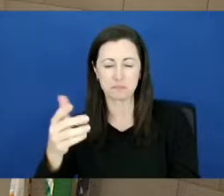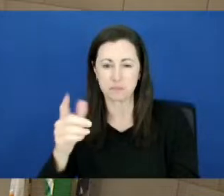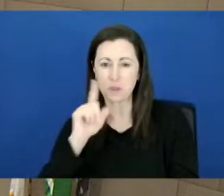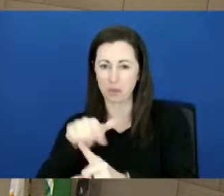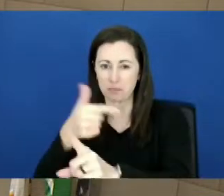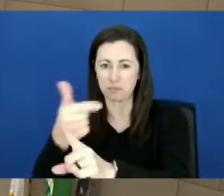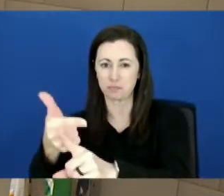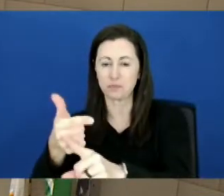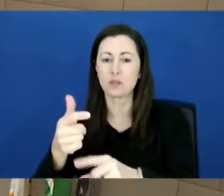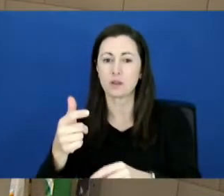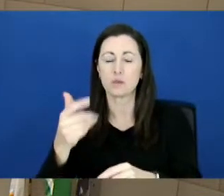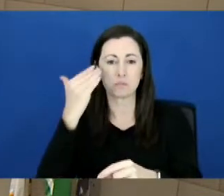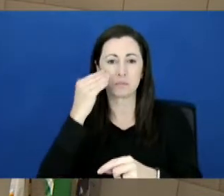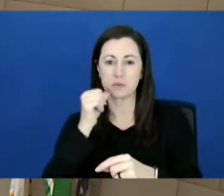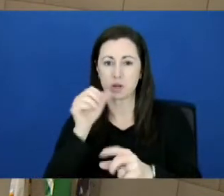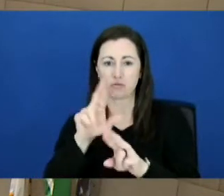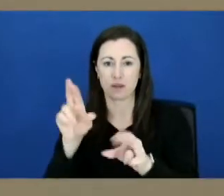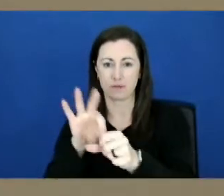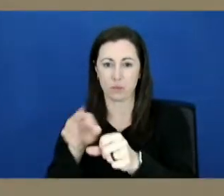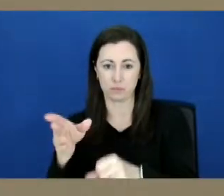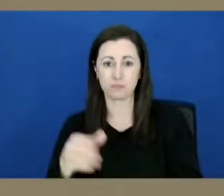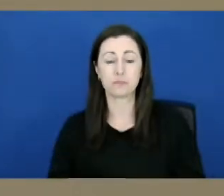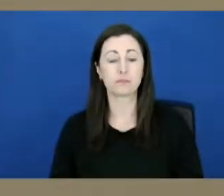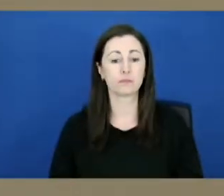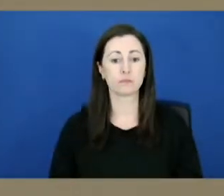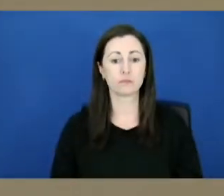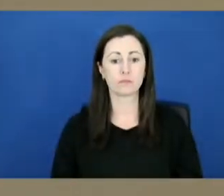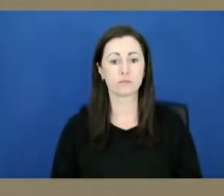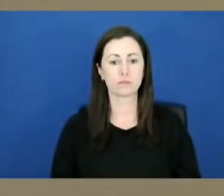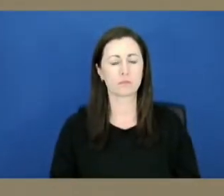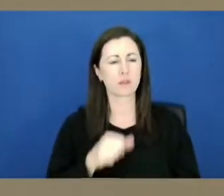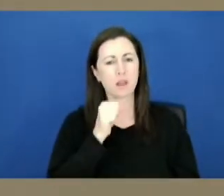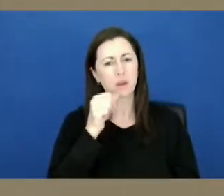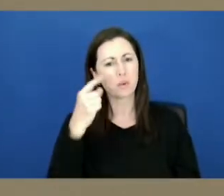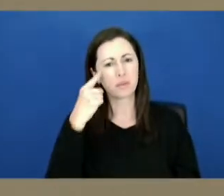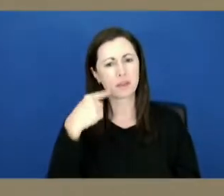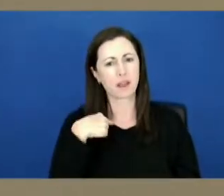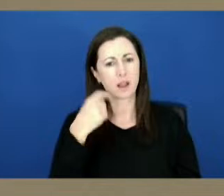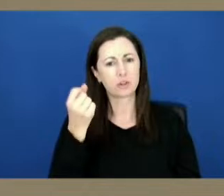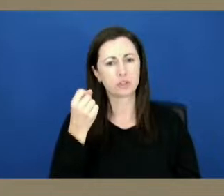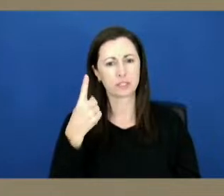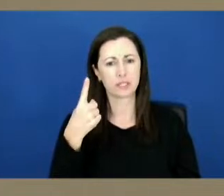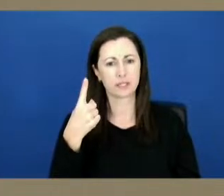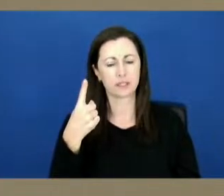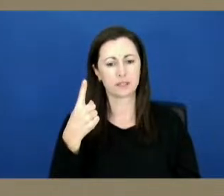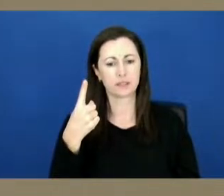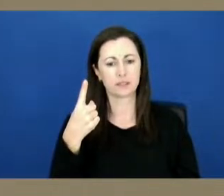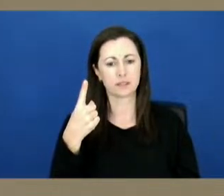TO YOU, COMMISSIONER LEAKE. I WANTED TO PUT IT OUT THERE ON THE TABLE THAT WE HAVE AN UNREADINESS WITH COMMISSIONER